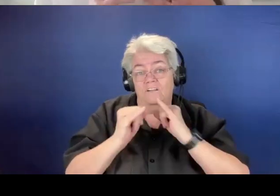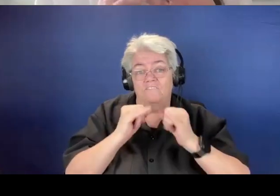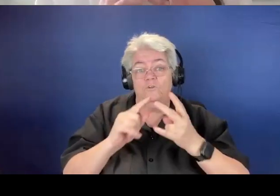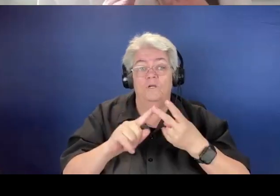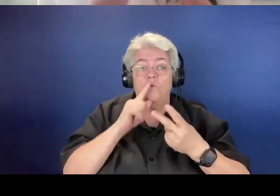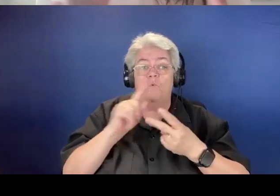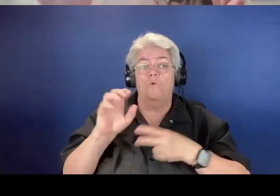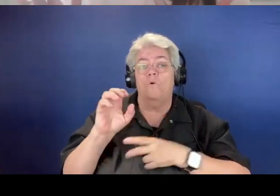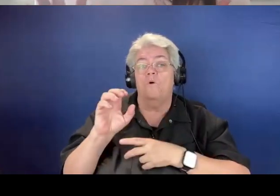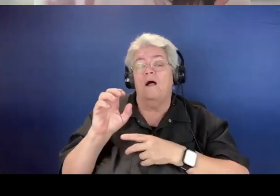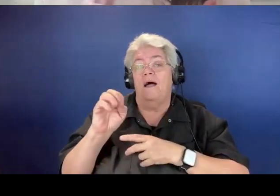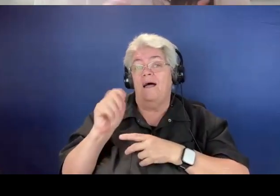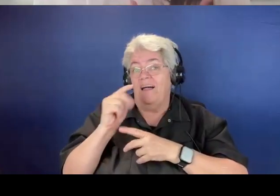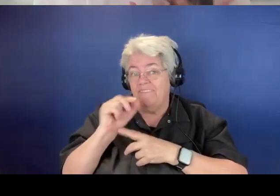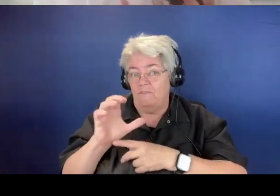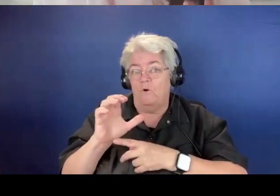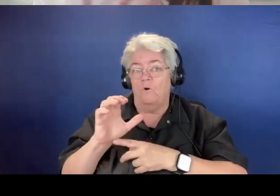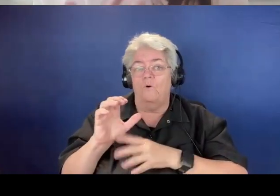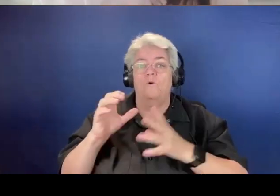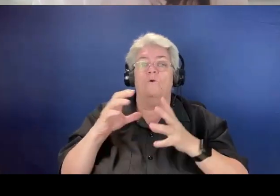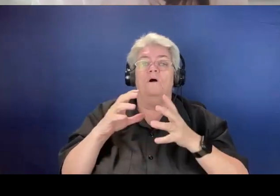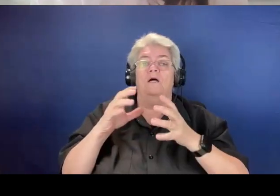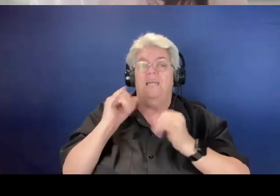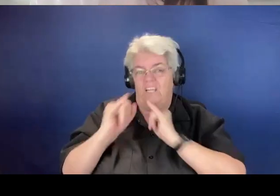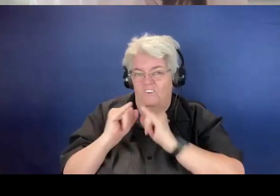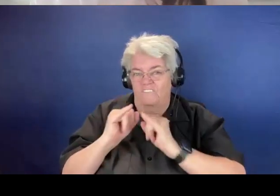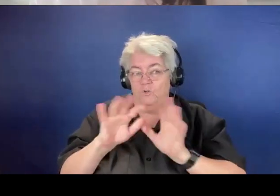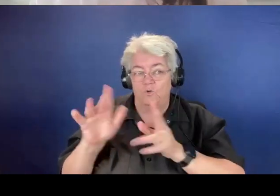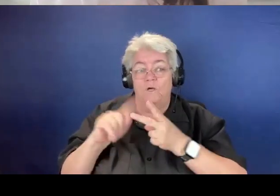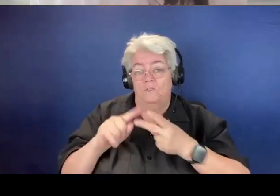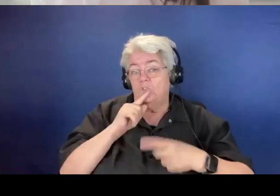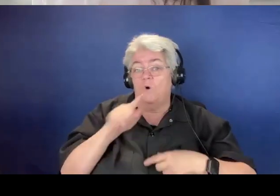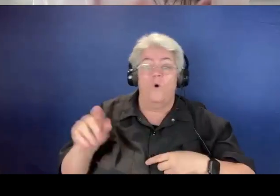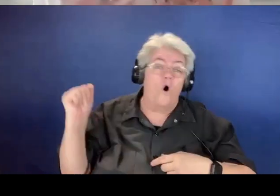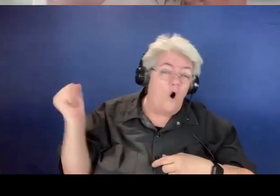given that all of you are professionals who are facilitating communication.